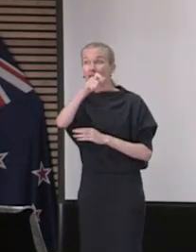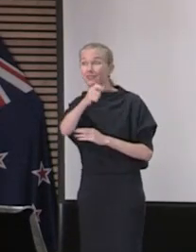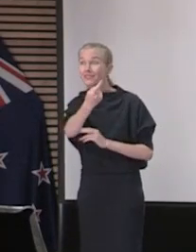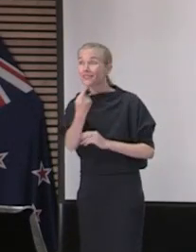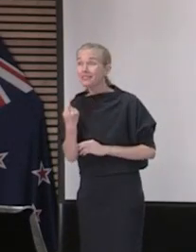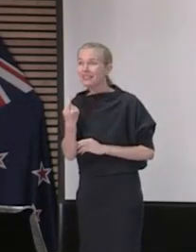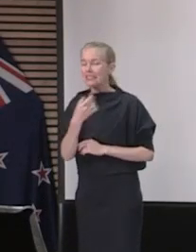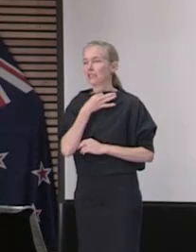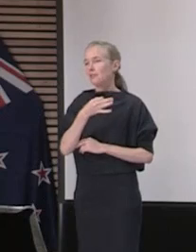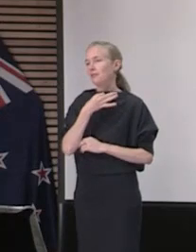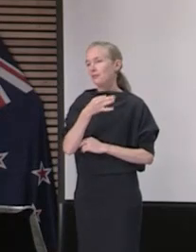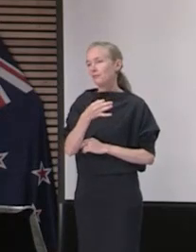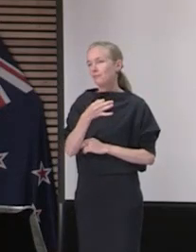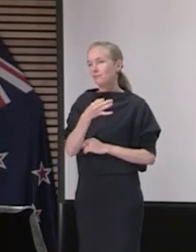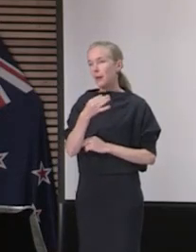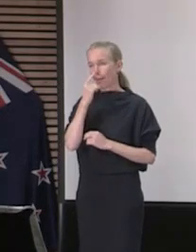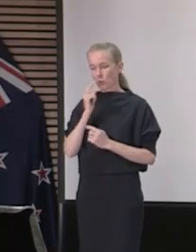lead toother people becoming ill.